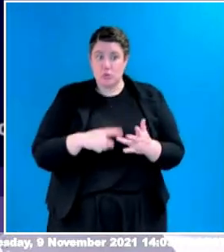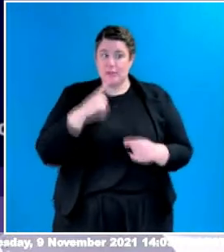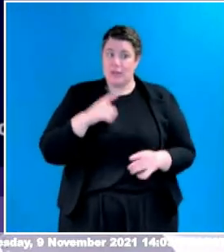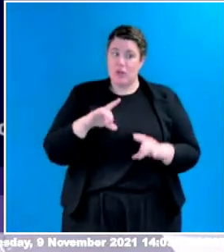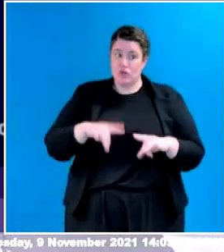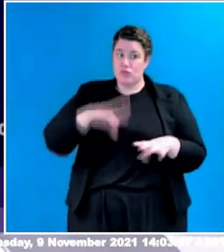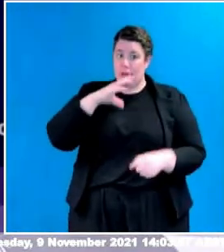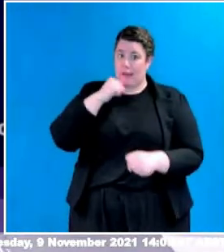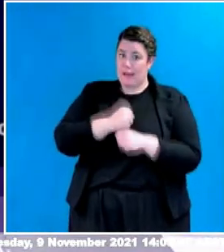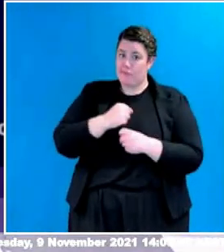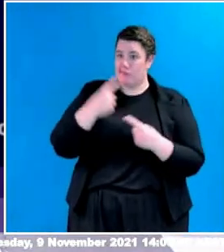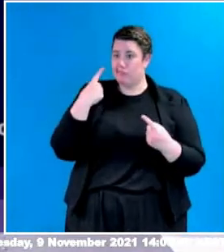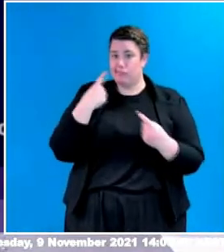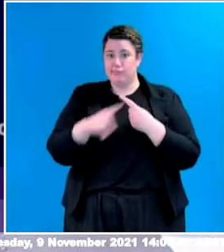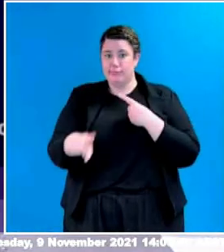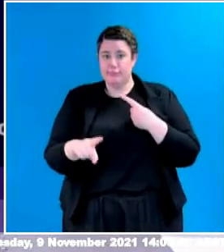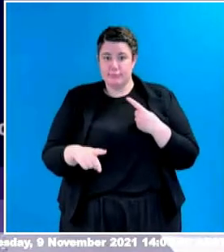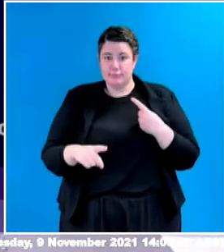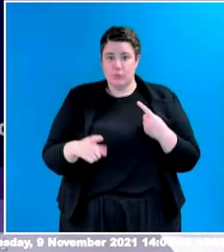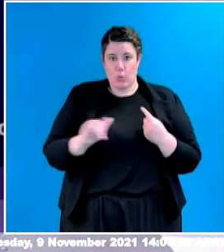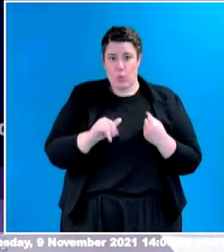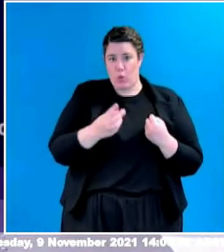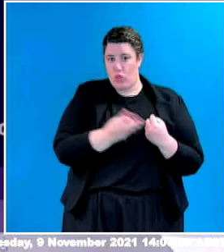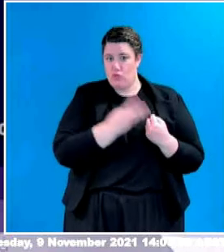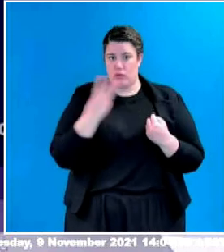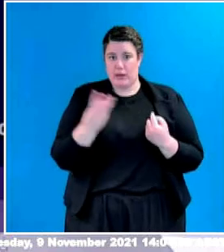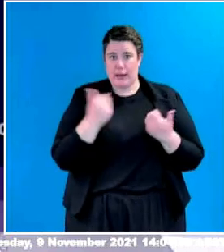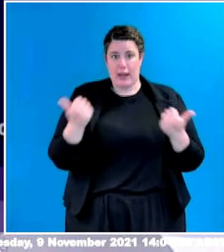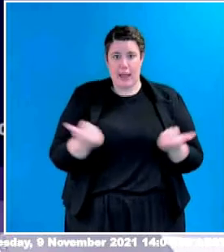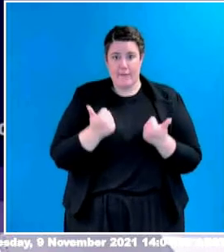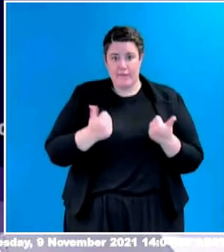Australian Government's position on the matters that are canvassed, both in the